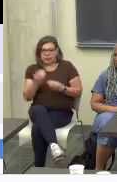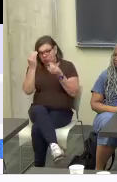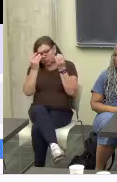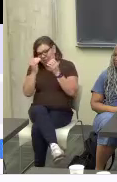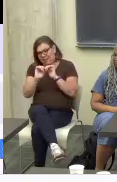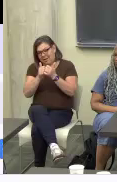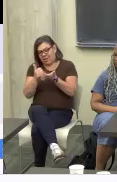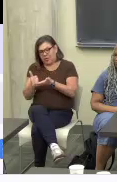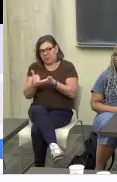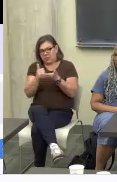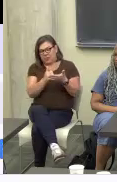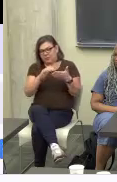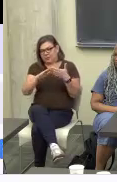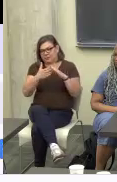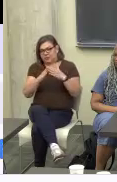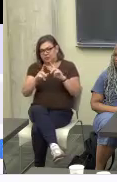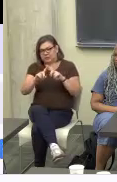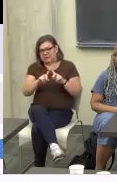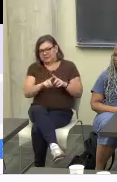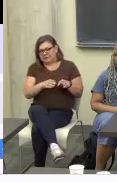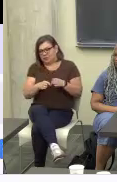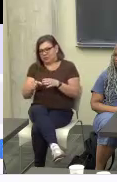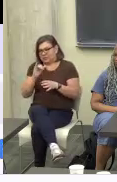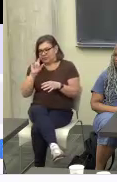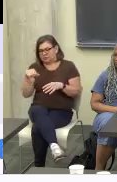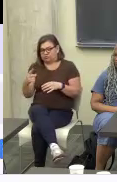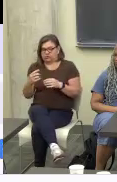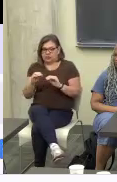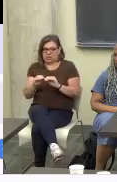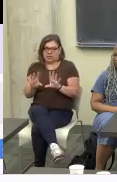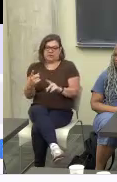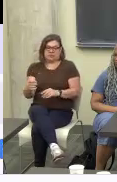in a variety of different ways, not just the obvious ones has been a really big takeaway.